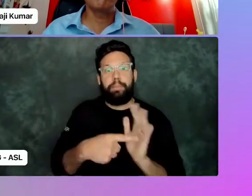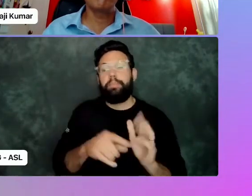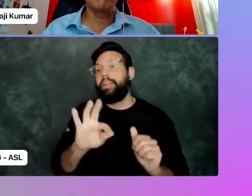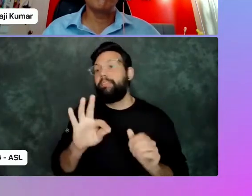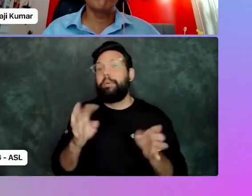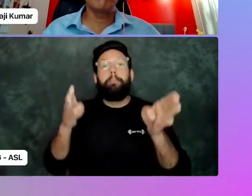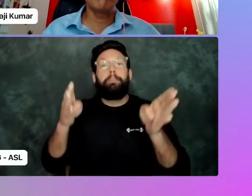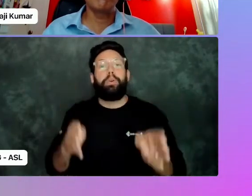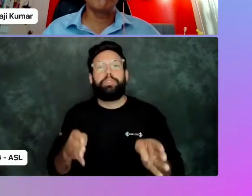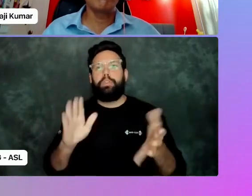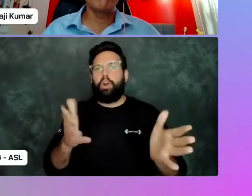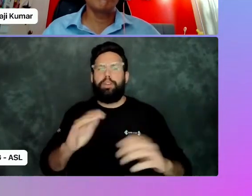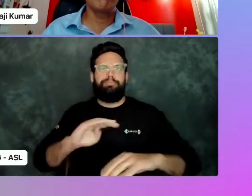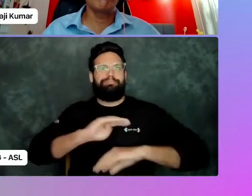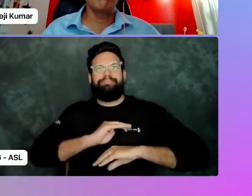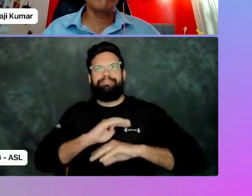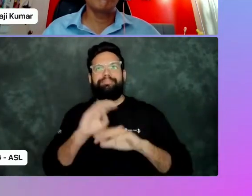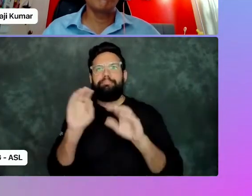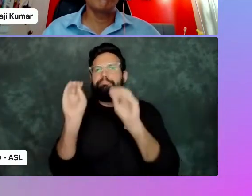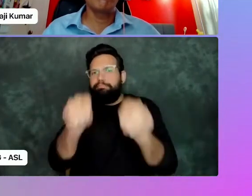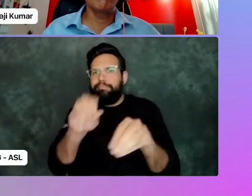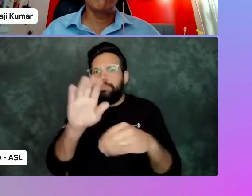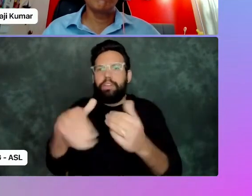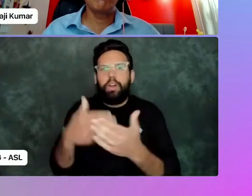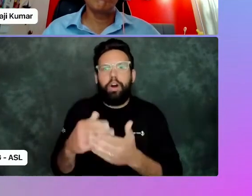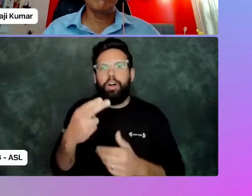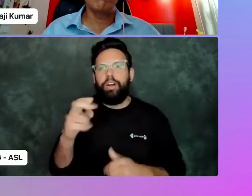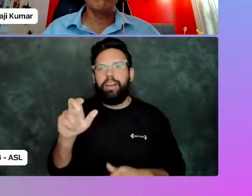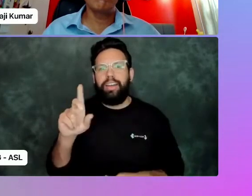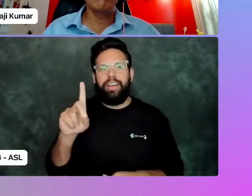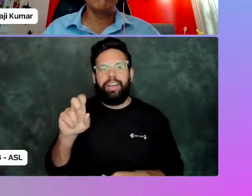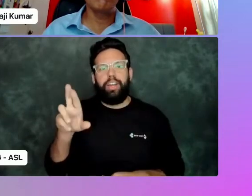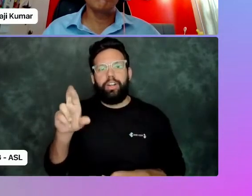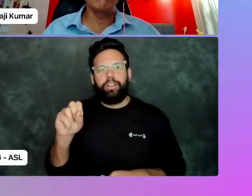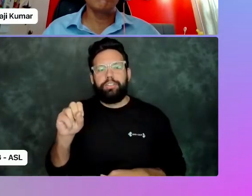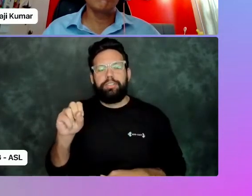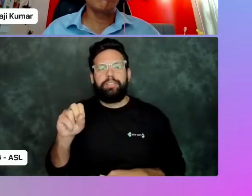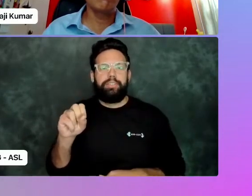If so, you know, click here to jump to the last.